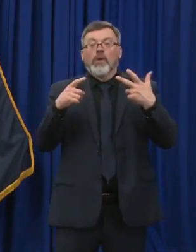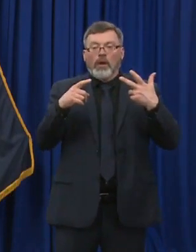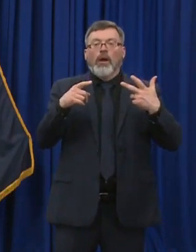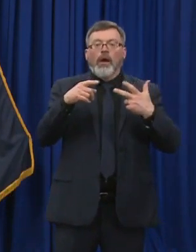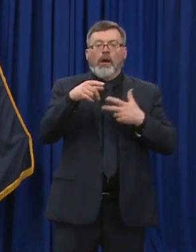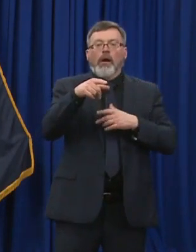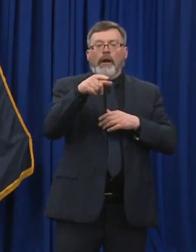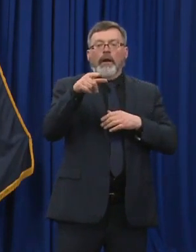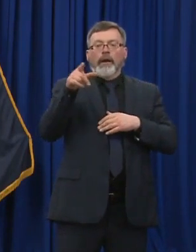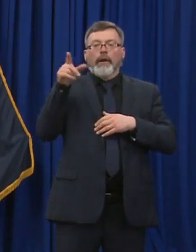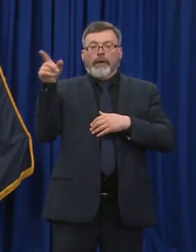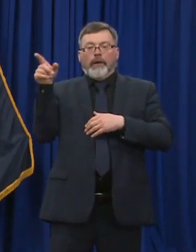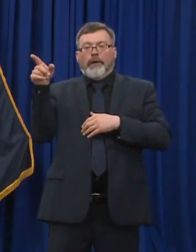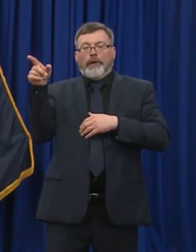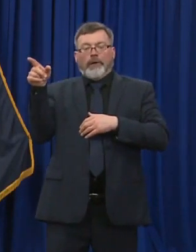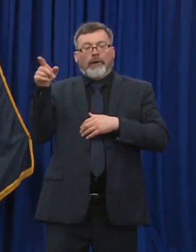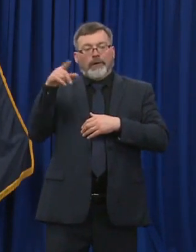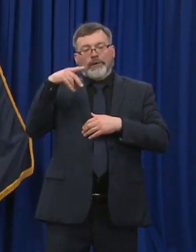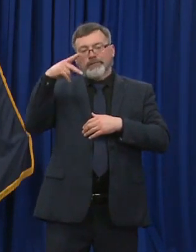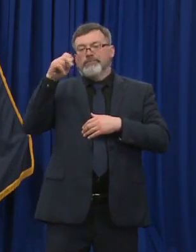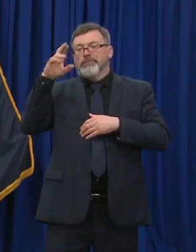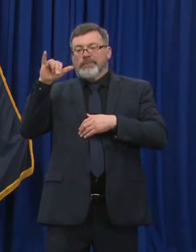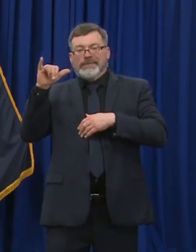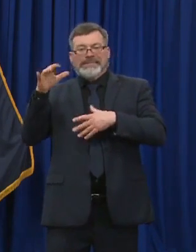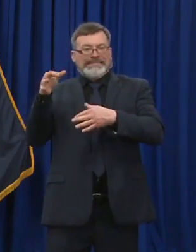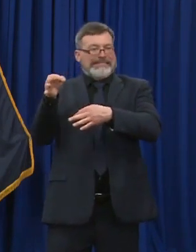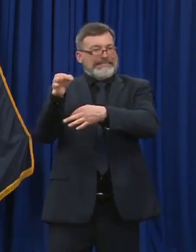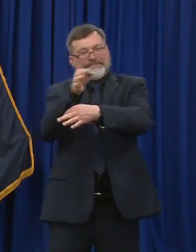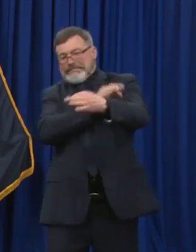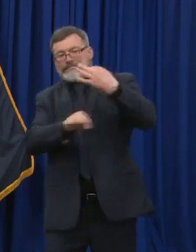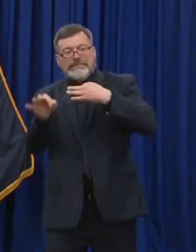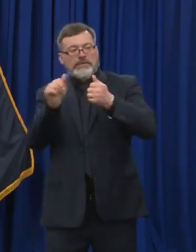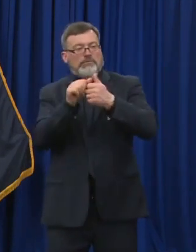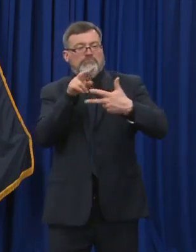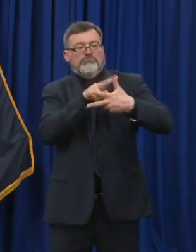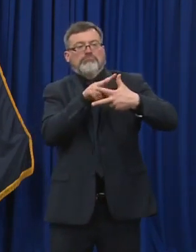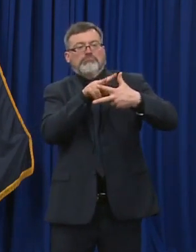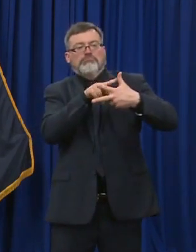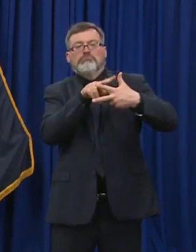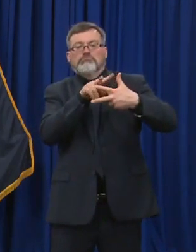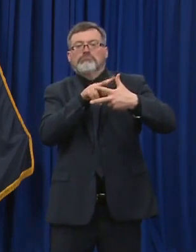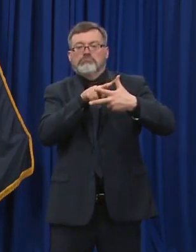DOSES IT STILL HAS SO IT CAN BE USED IF THE PAUSE IS LIFTED.